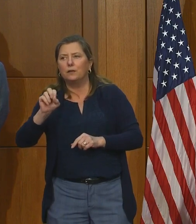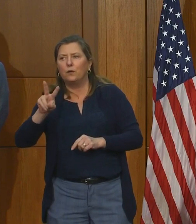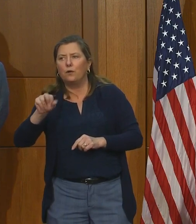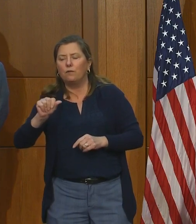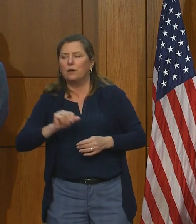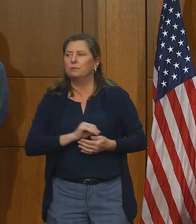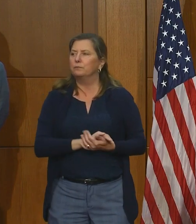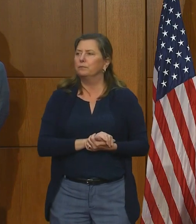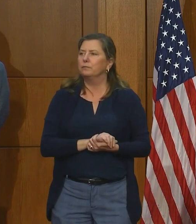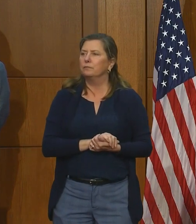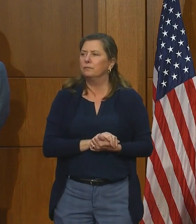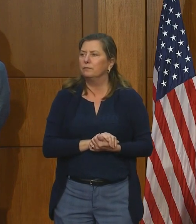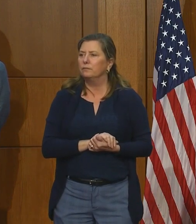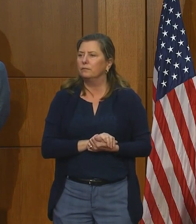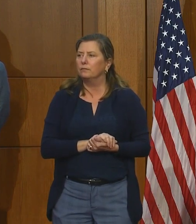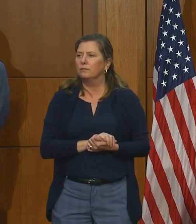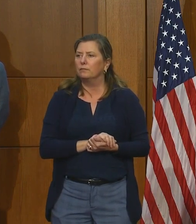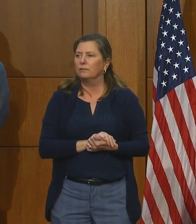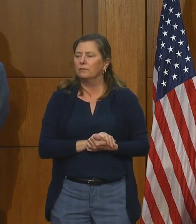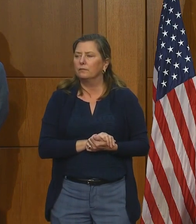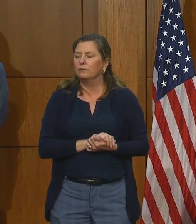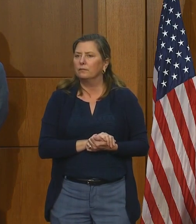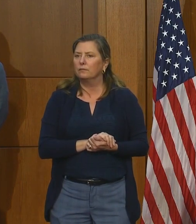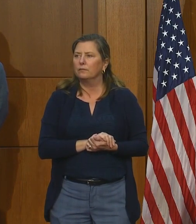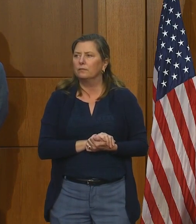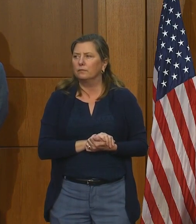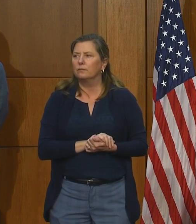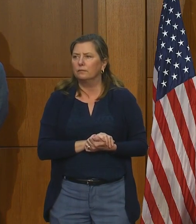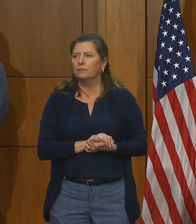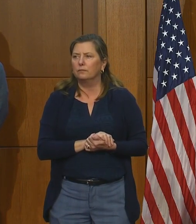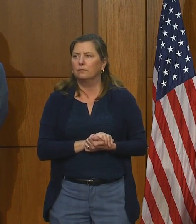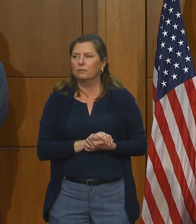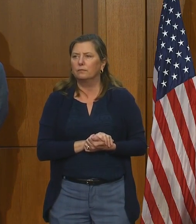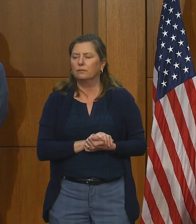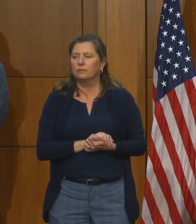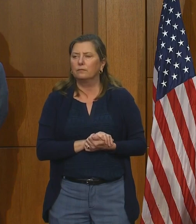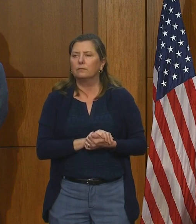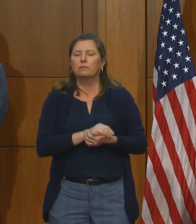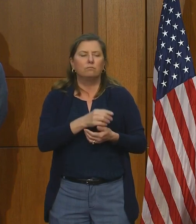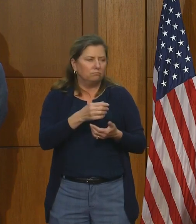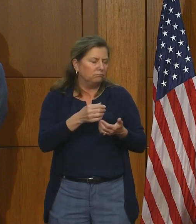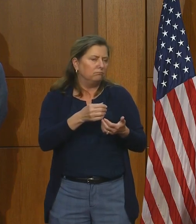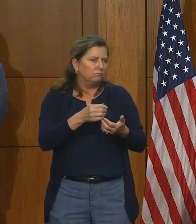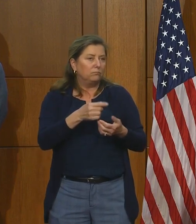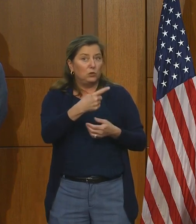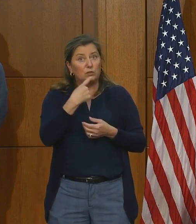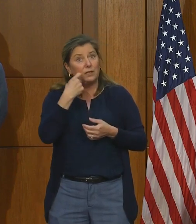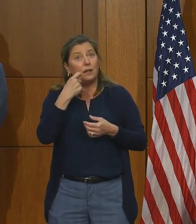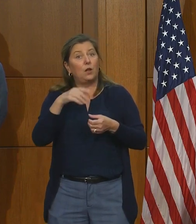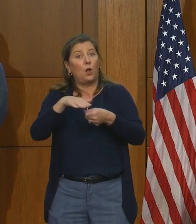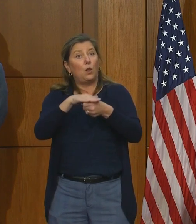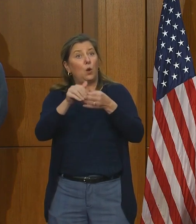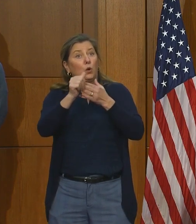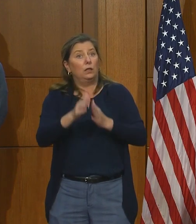INSIDE NOVA. H. R. OF REALLY